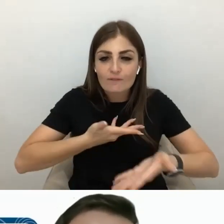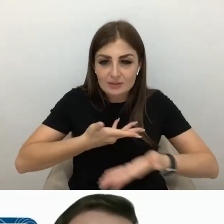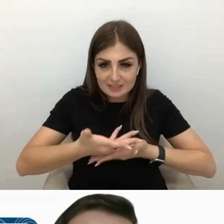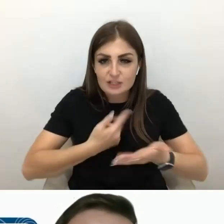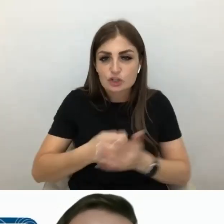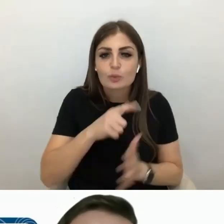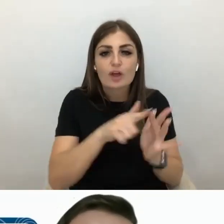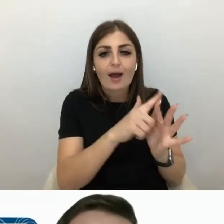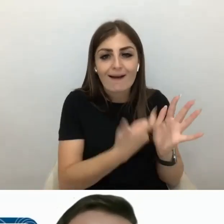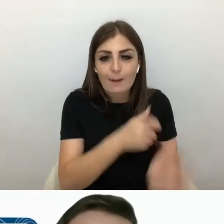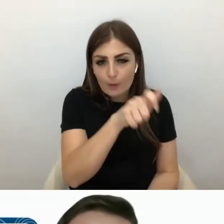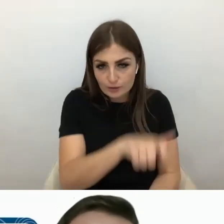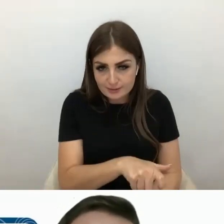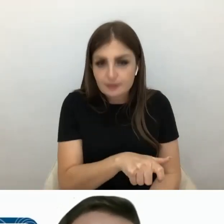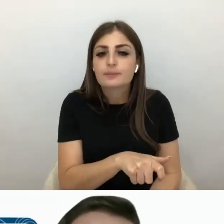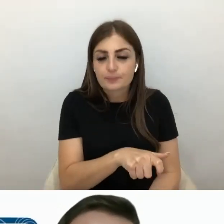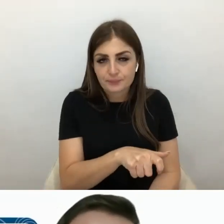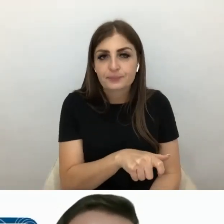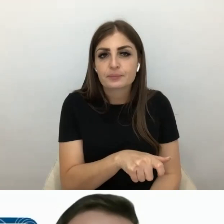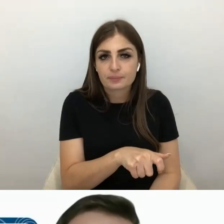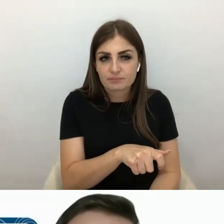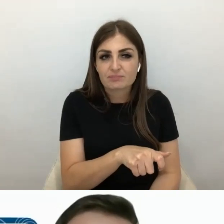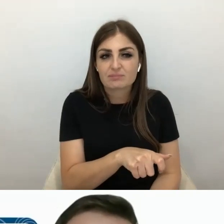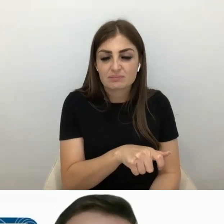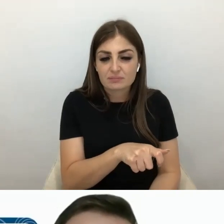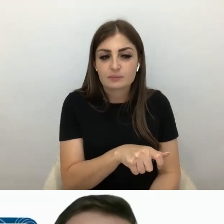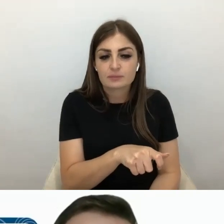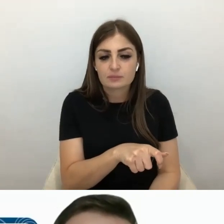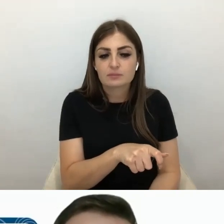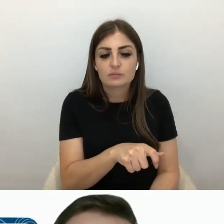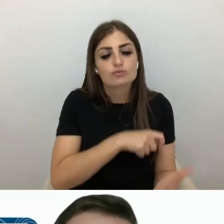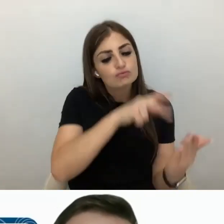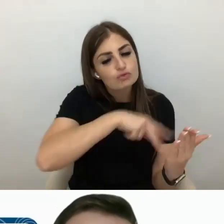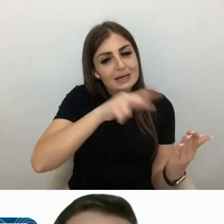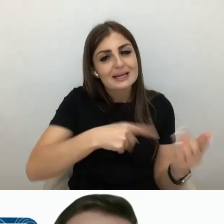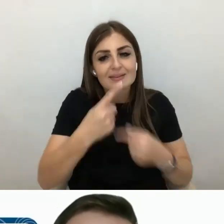Expert Reviewer, to have a look over the information and the evidence that you have, particularly